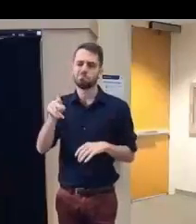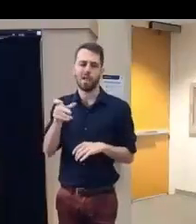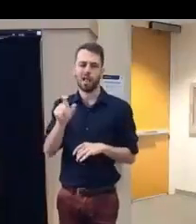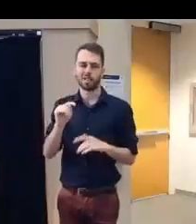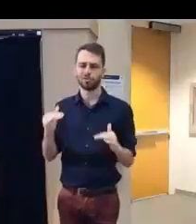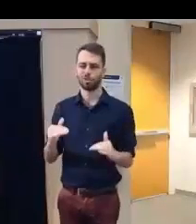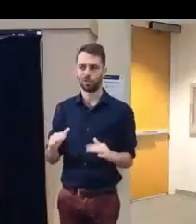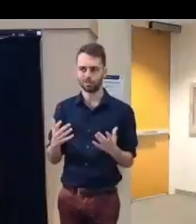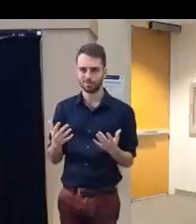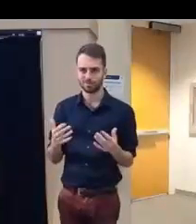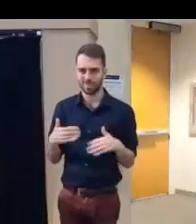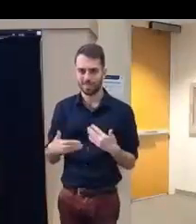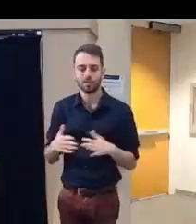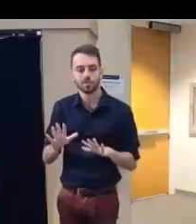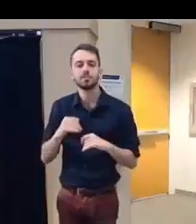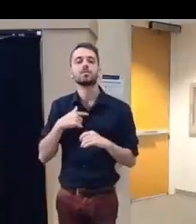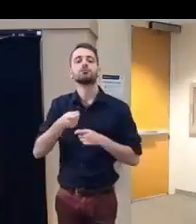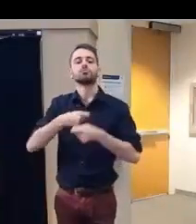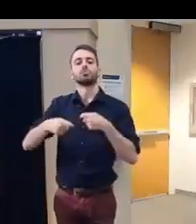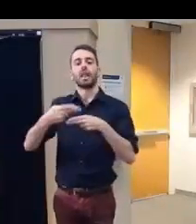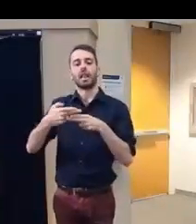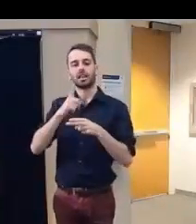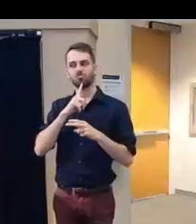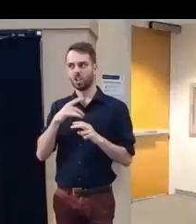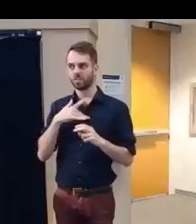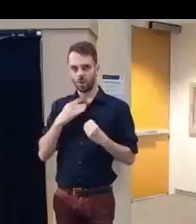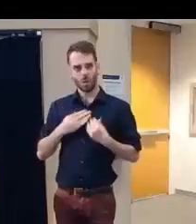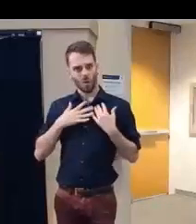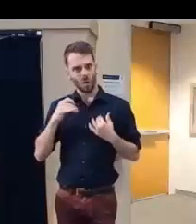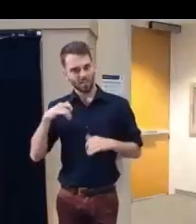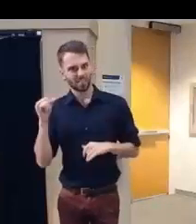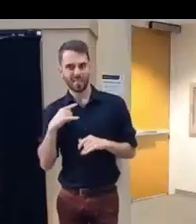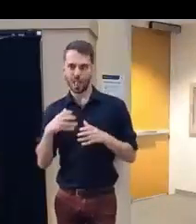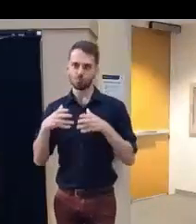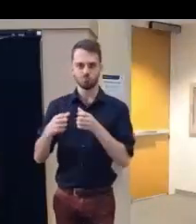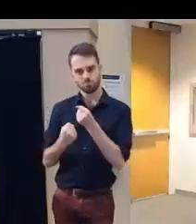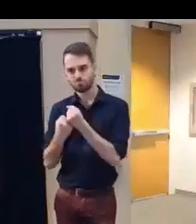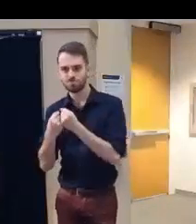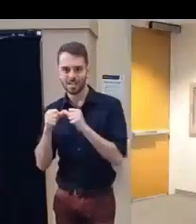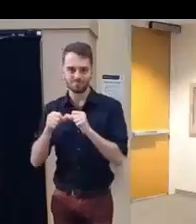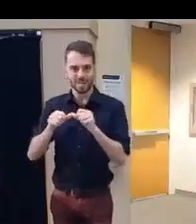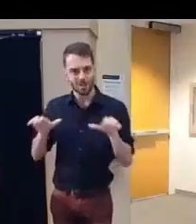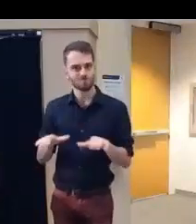from our discussion and reflection to action particularly around allyship and then the podcast